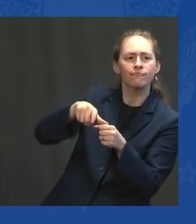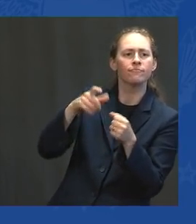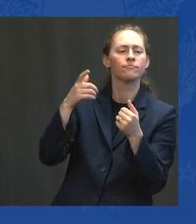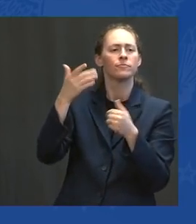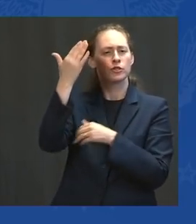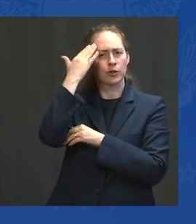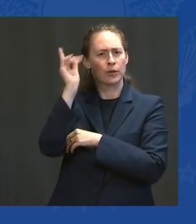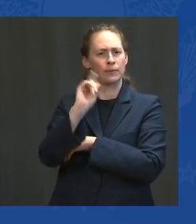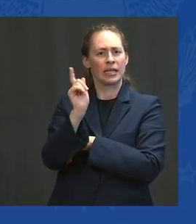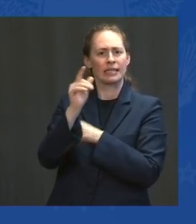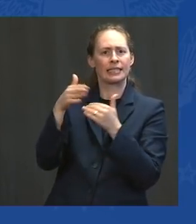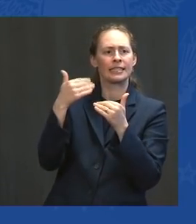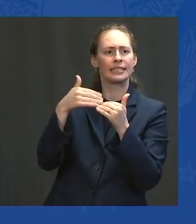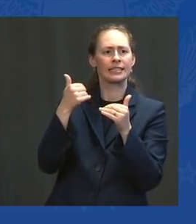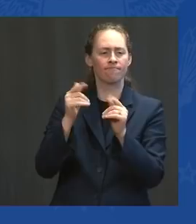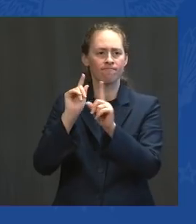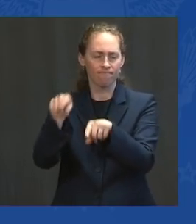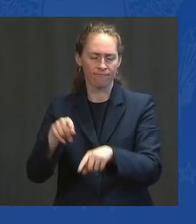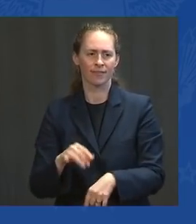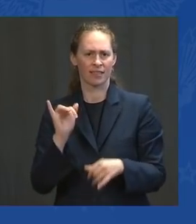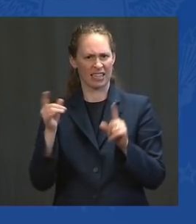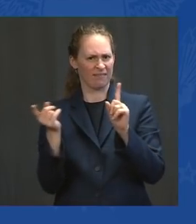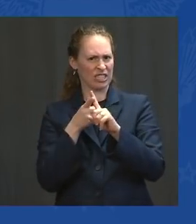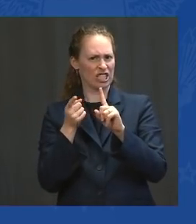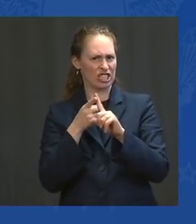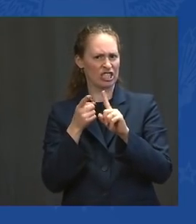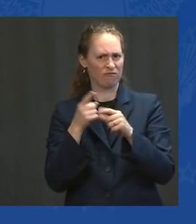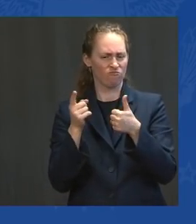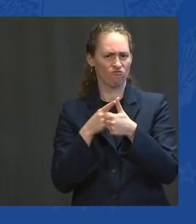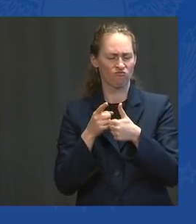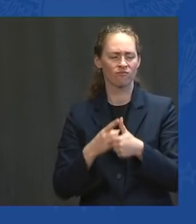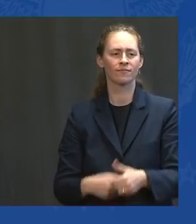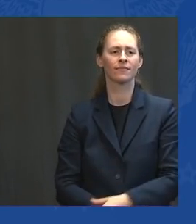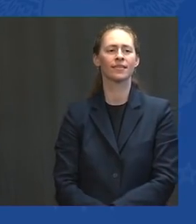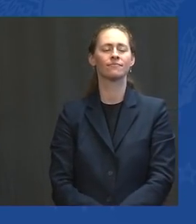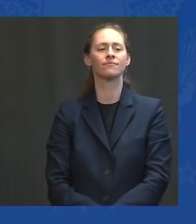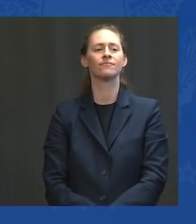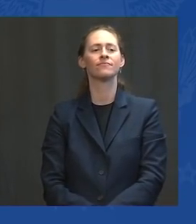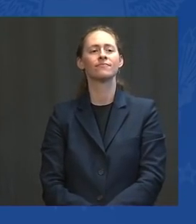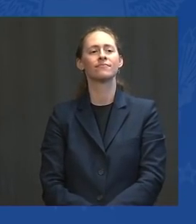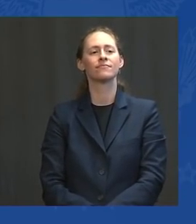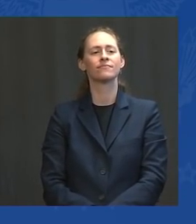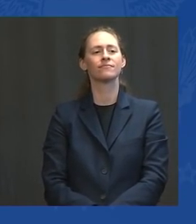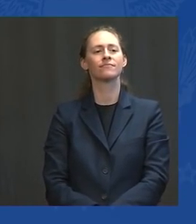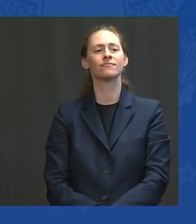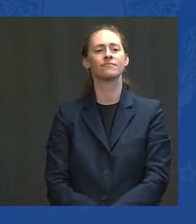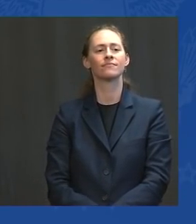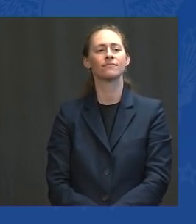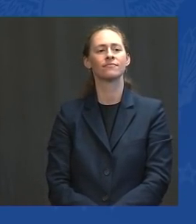First -- first thing we're going to do: This includes 42,000 local pharmacies where folks